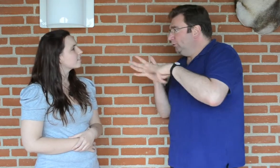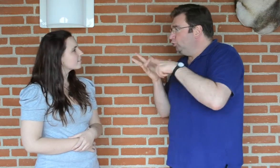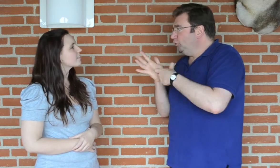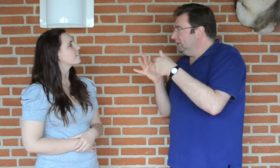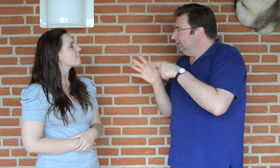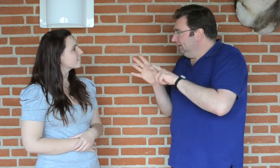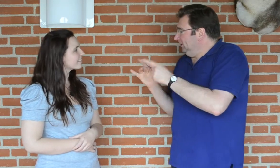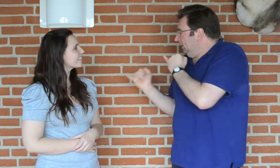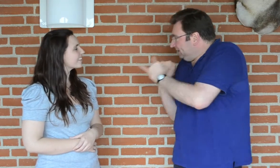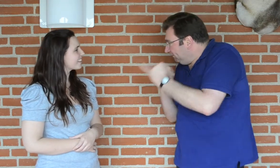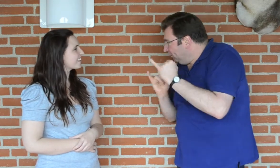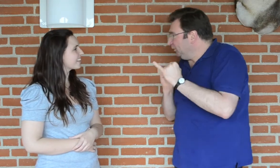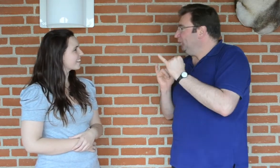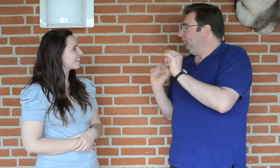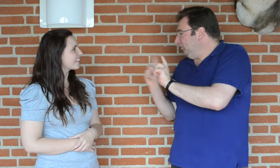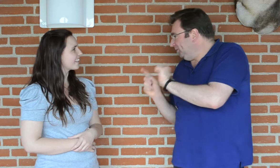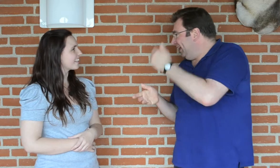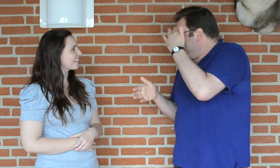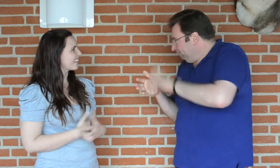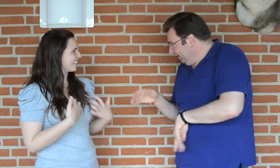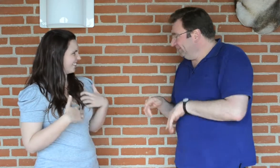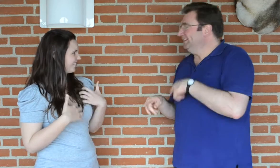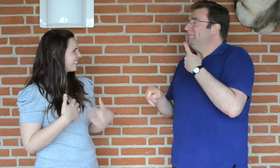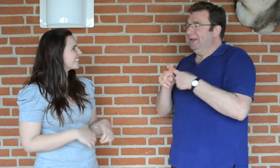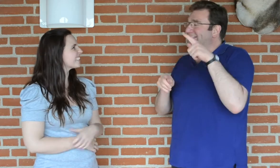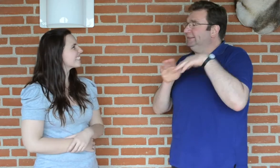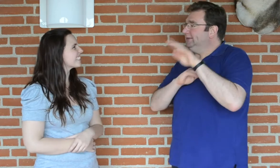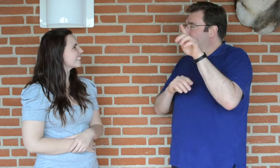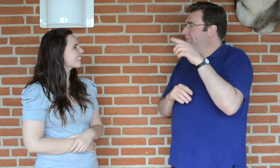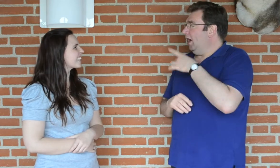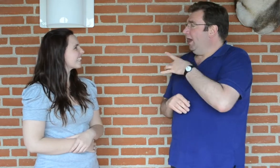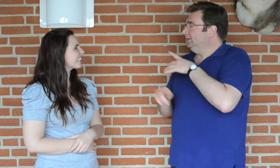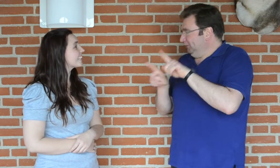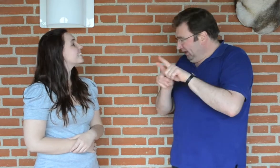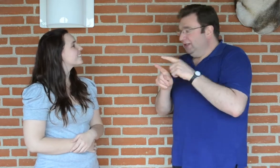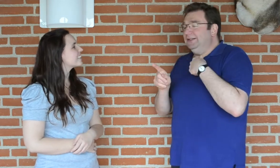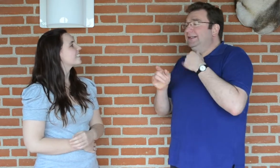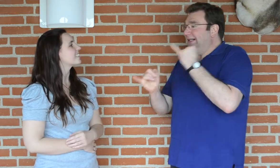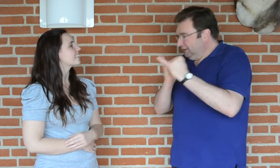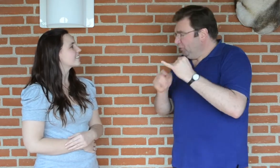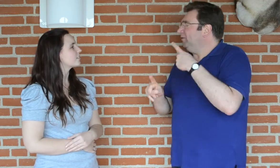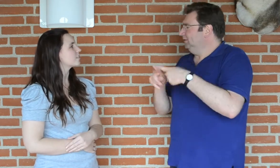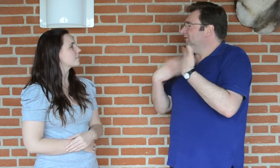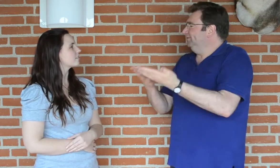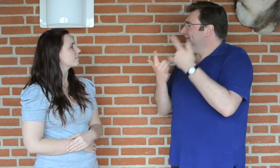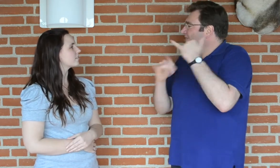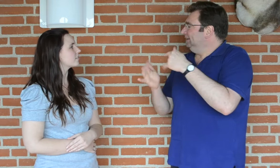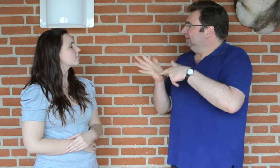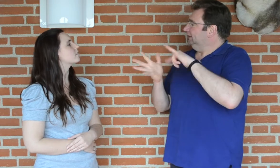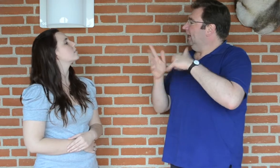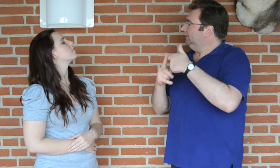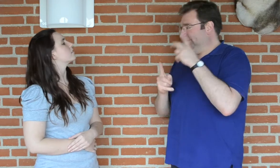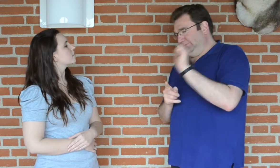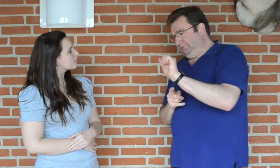with the majority community of Auslan users. I interviewed the people and their experiences, they were given tasks.